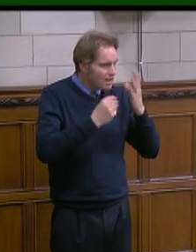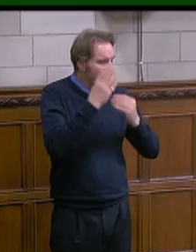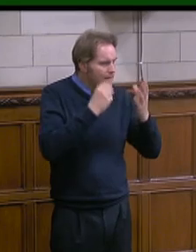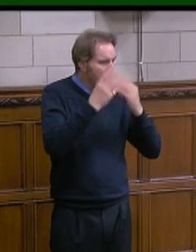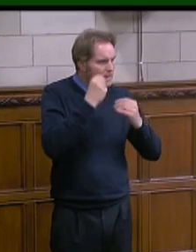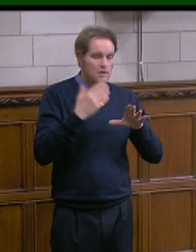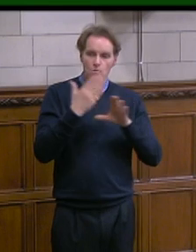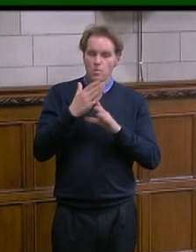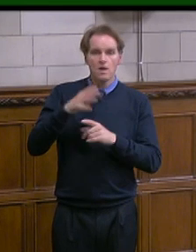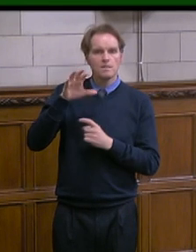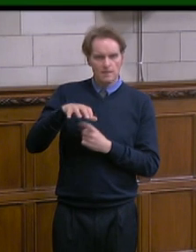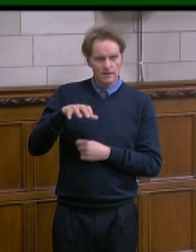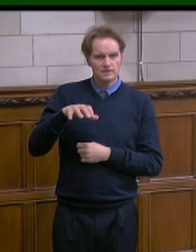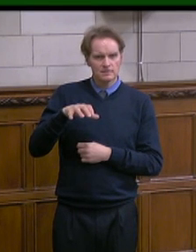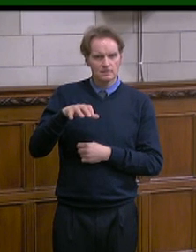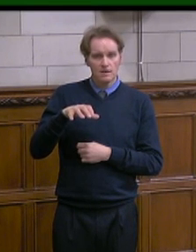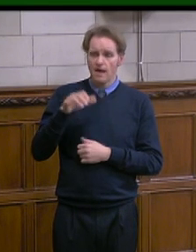I made a great friend at work.